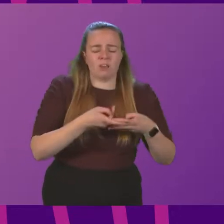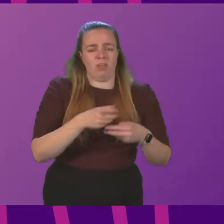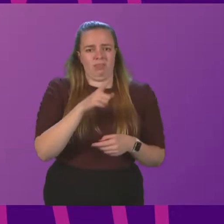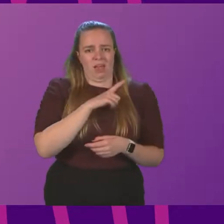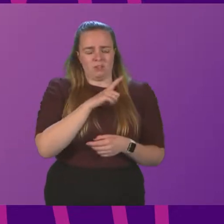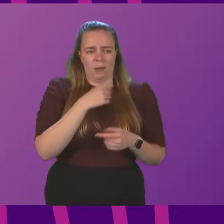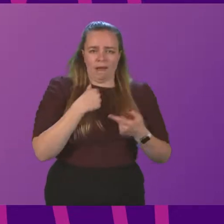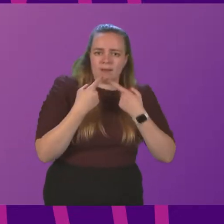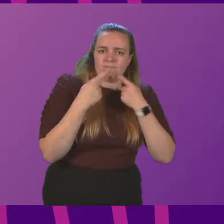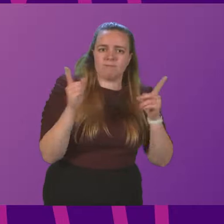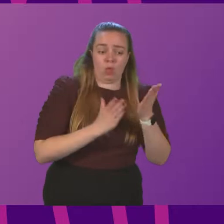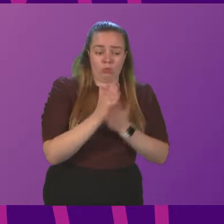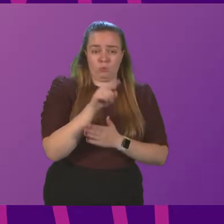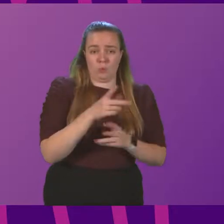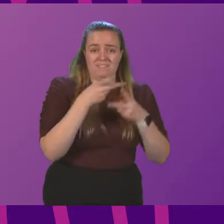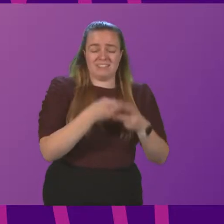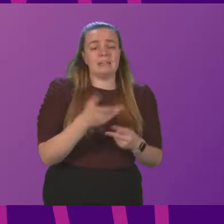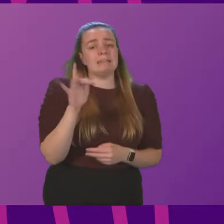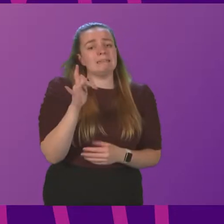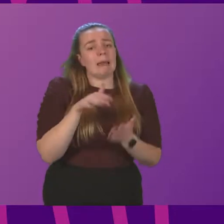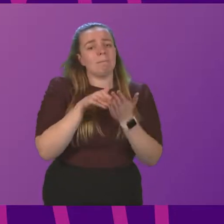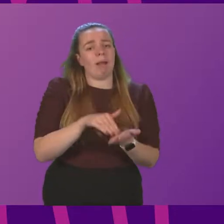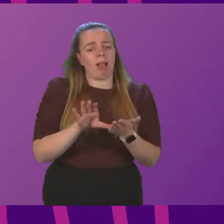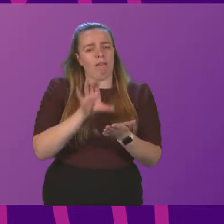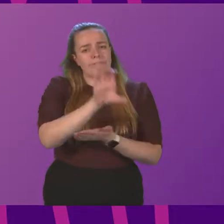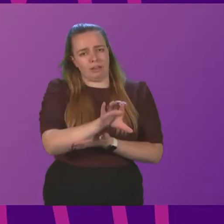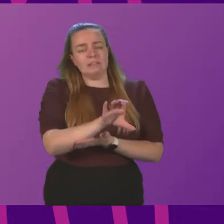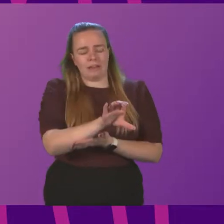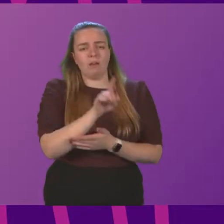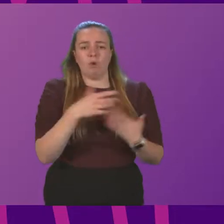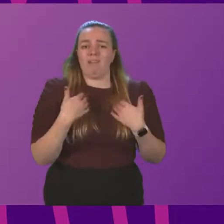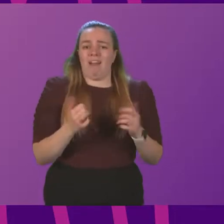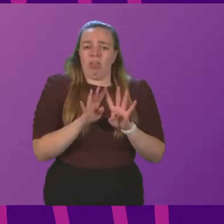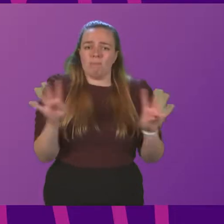During that visit, I announced £10 million of additional funding for our health boards and